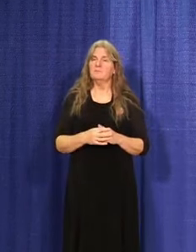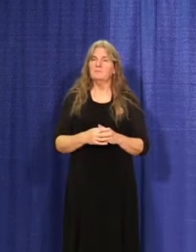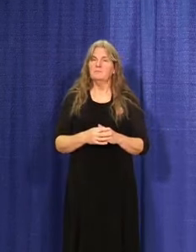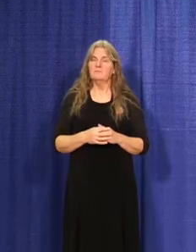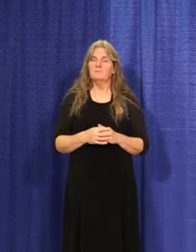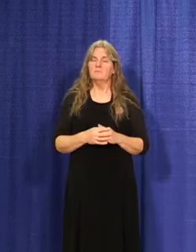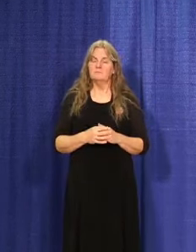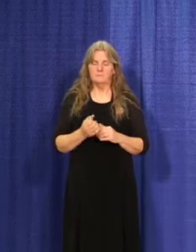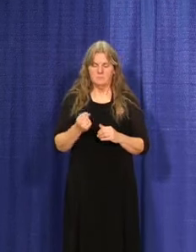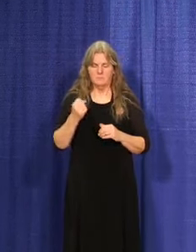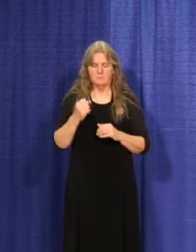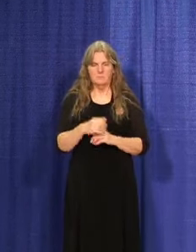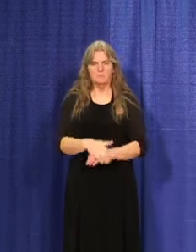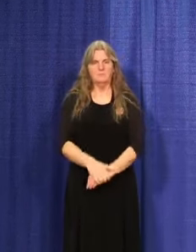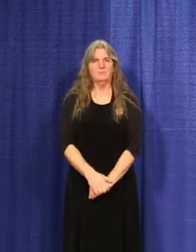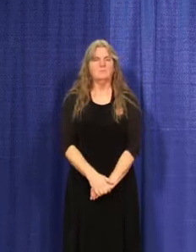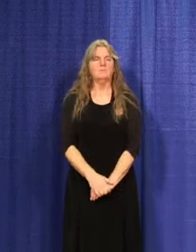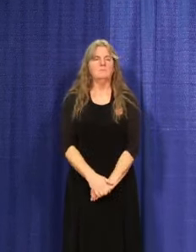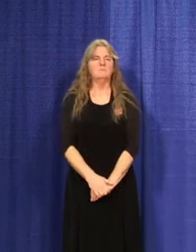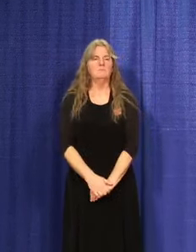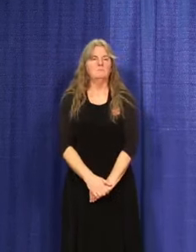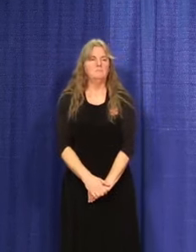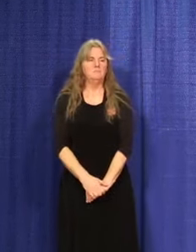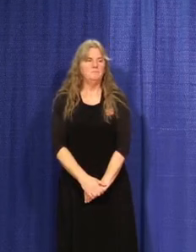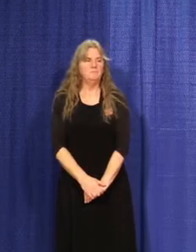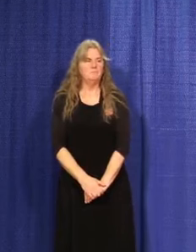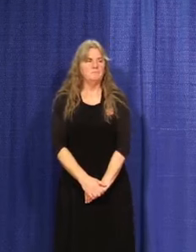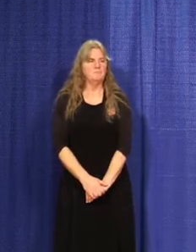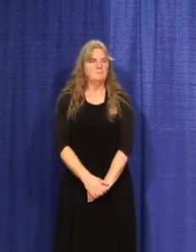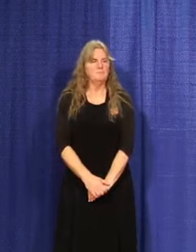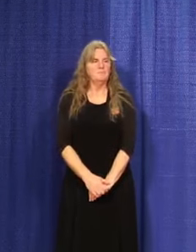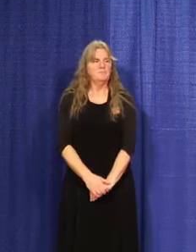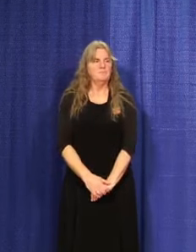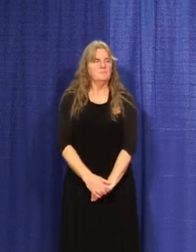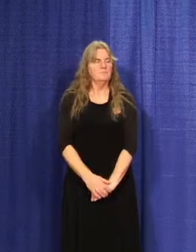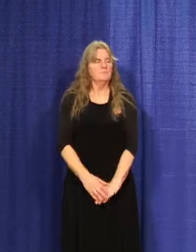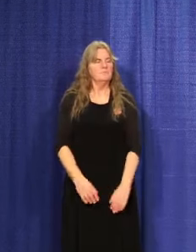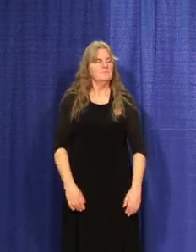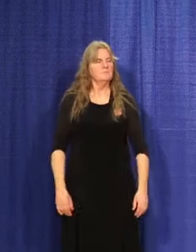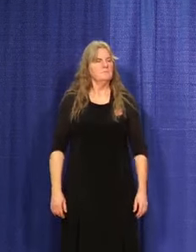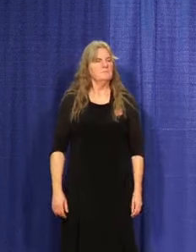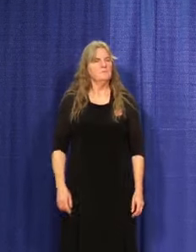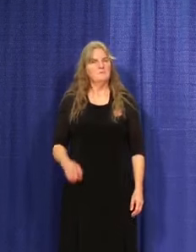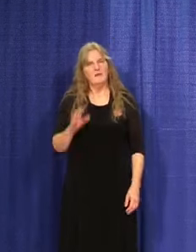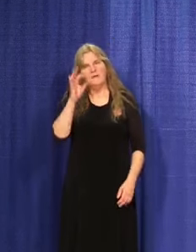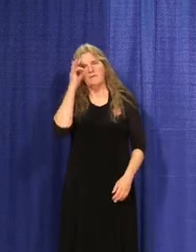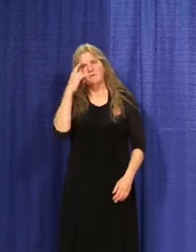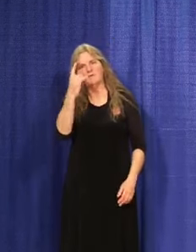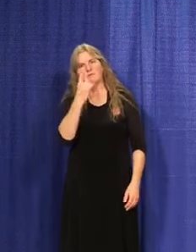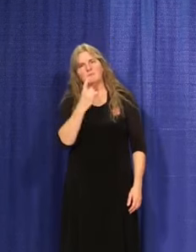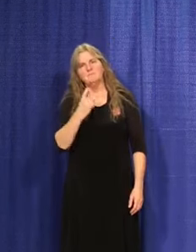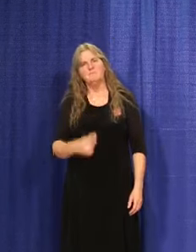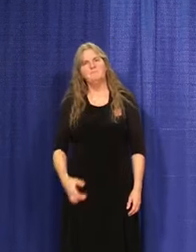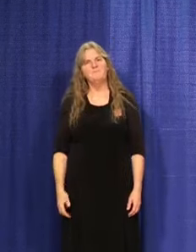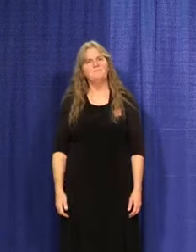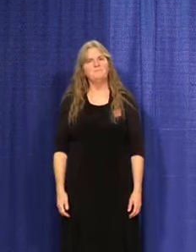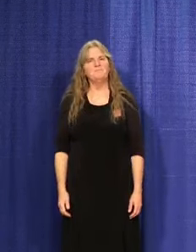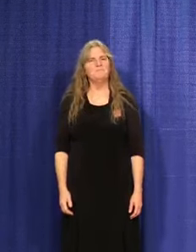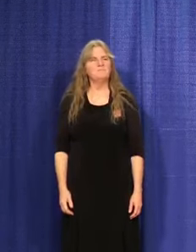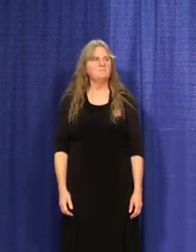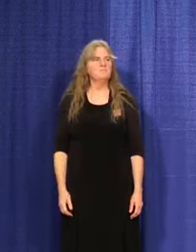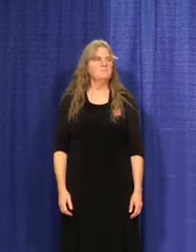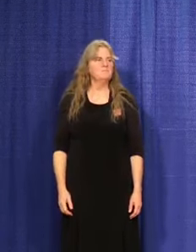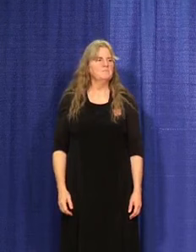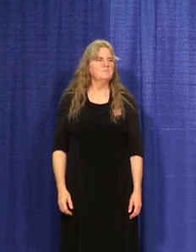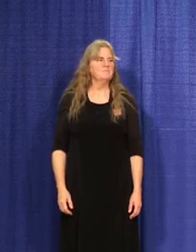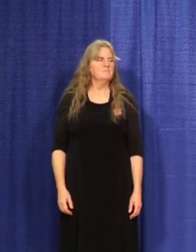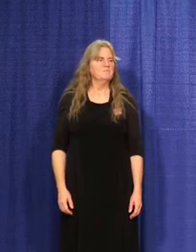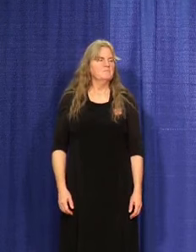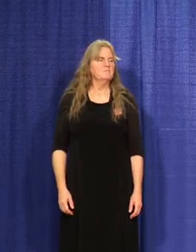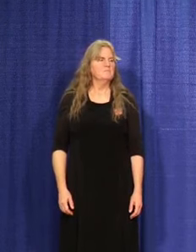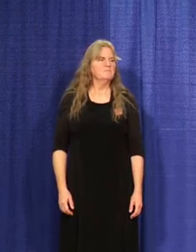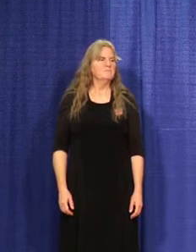[ Speaking French ]